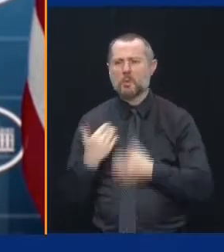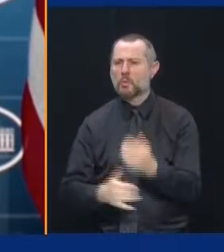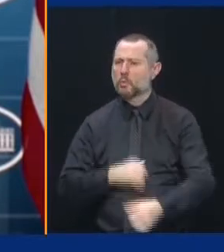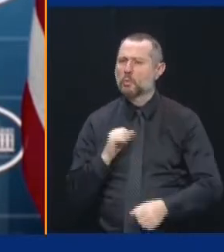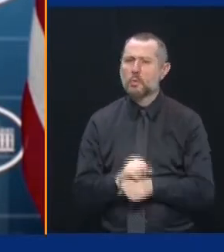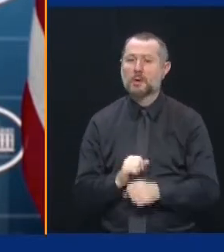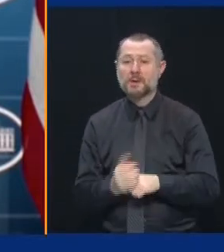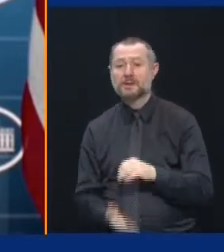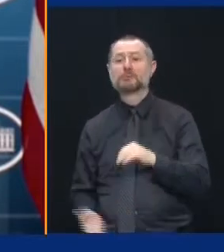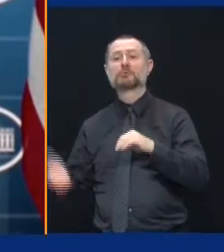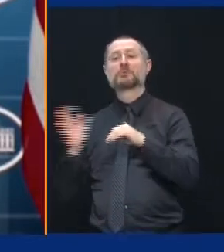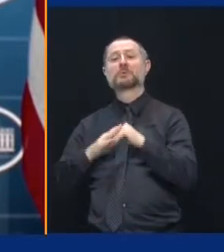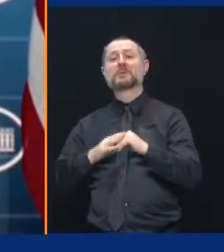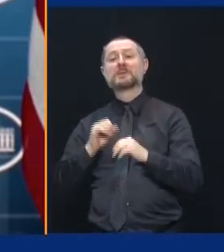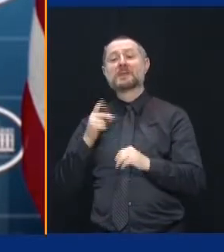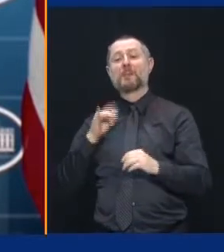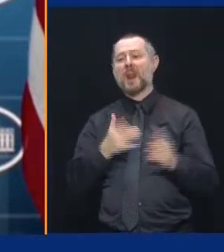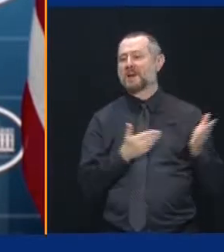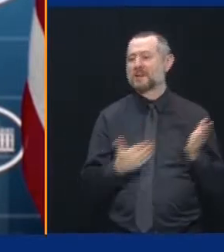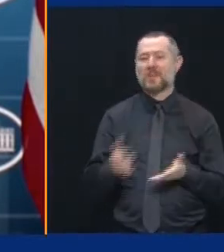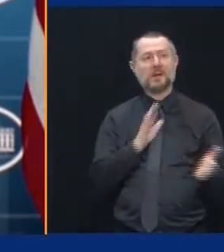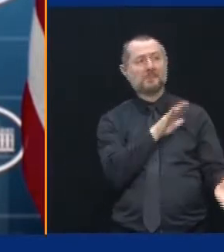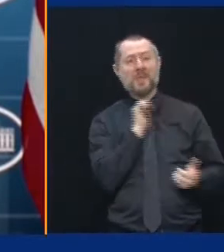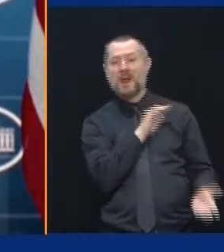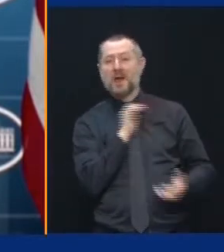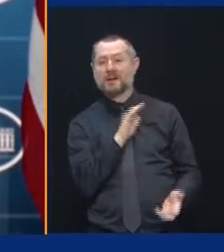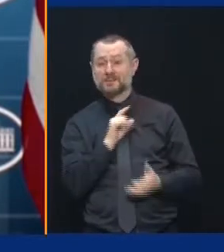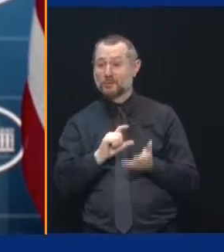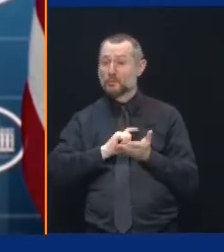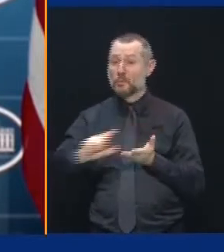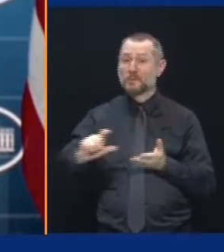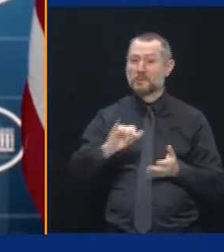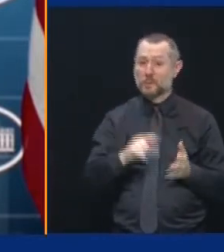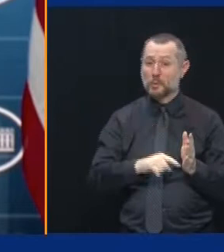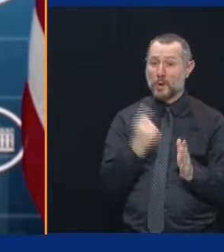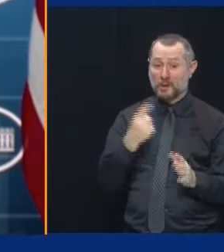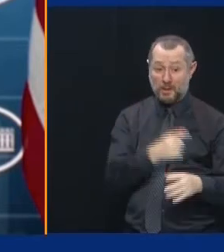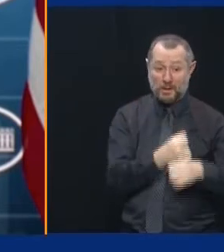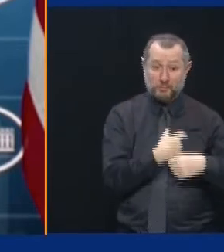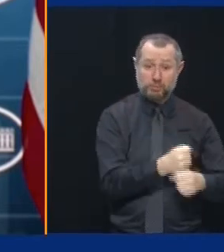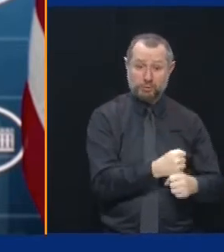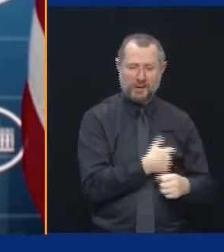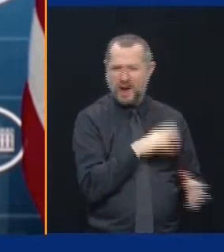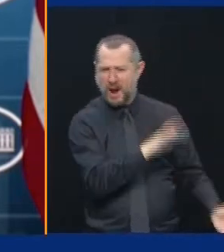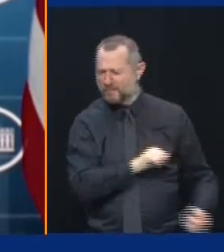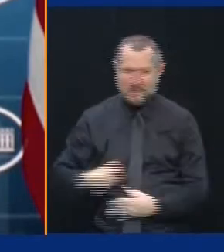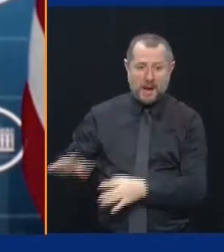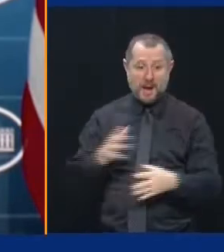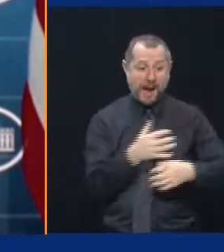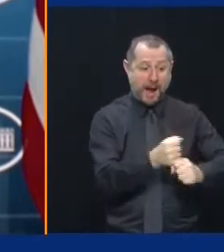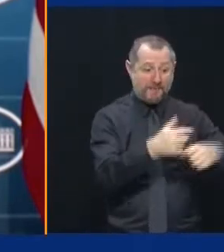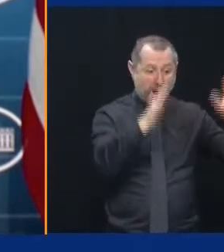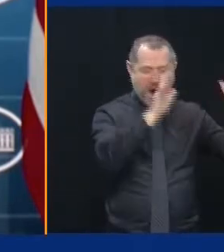MORE SHOTS IN ARMS. WE IMMEDIATELY GOT TO WORK. FIRST, WE TAKE STEPS TO INCREASE THE VACCINE SUPPLY AND GET IT